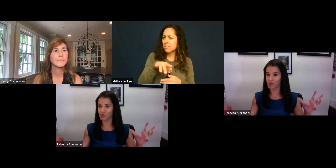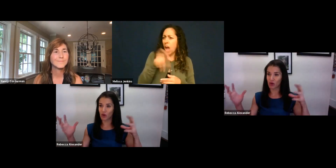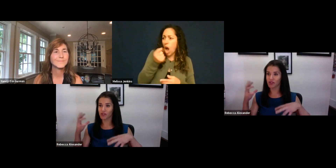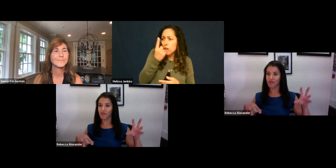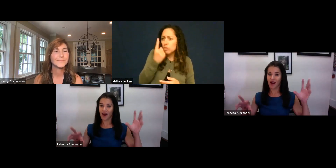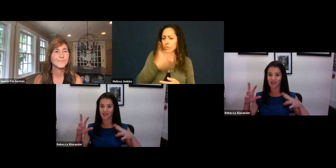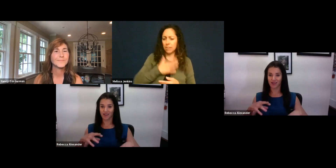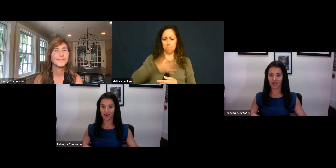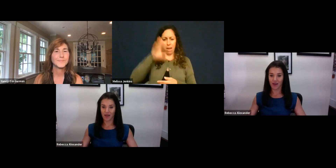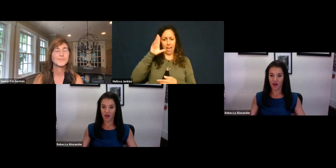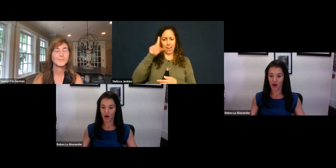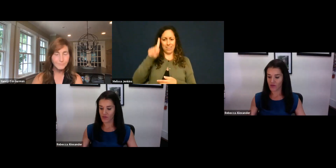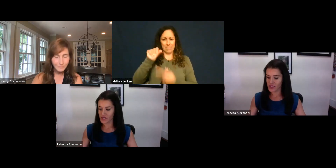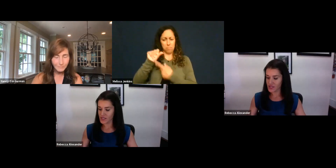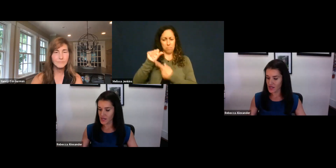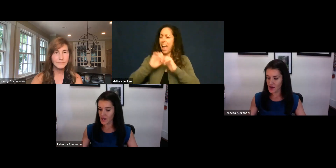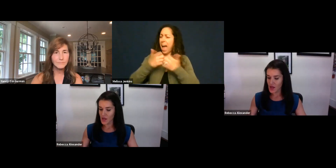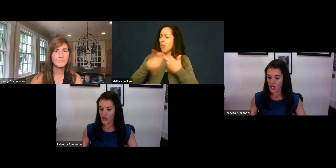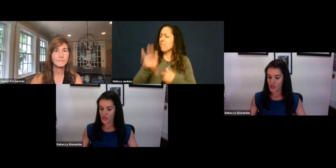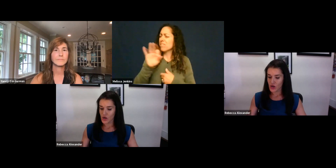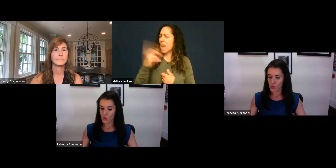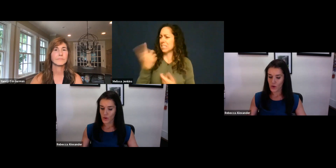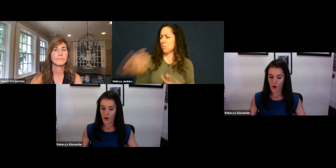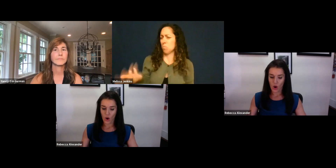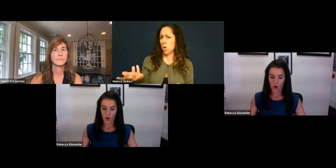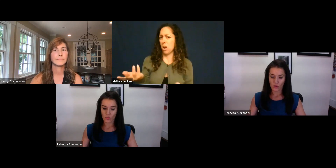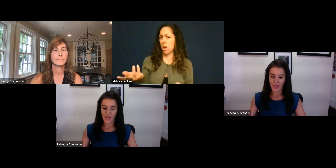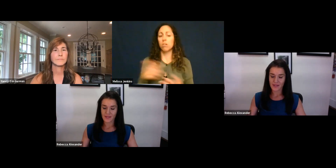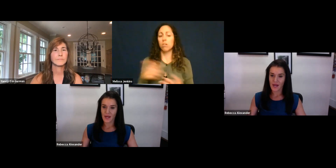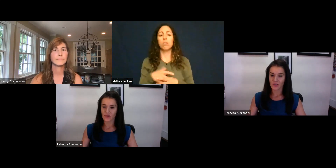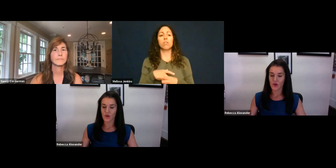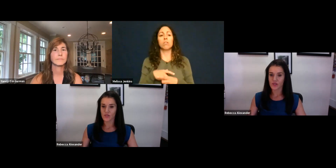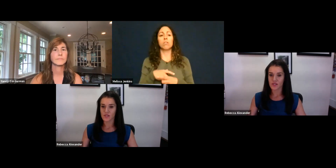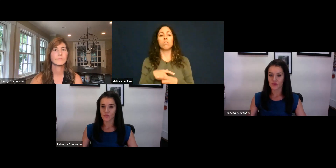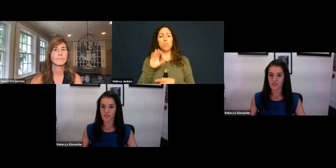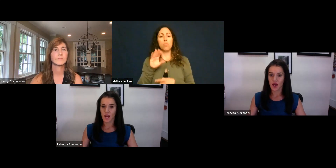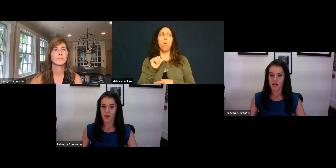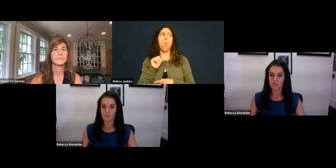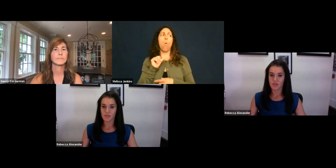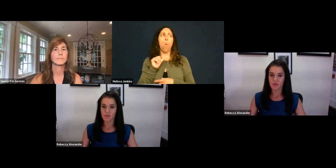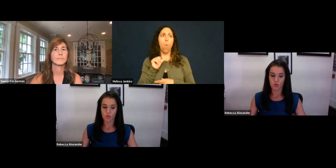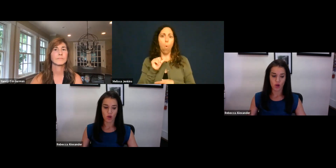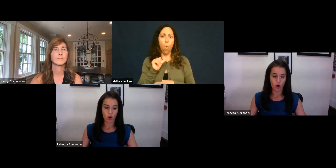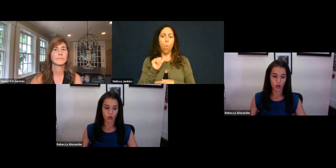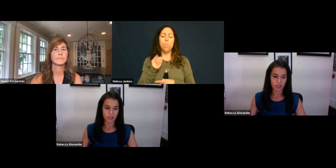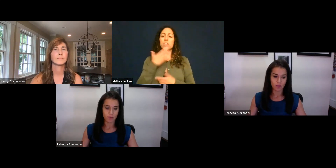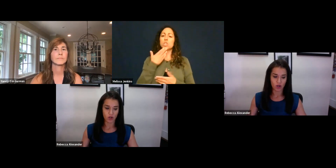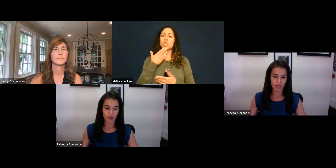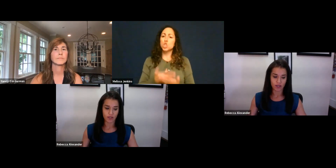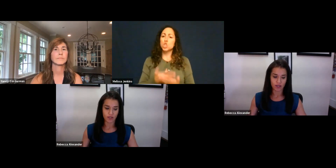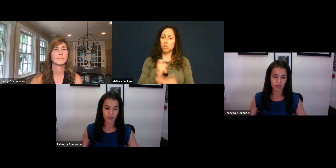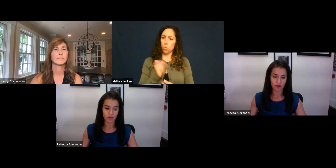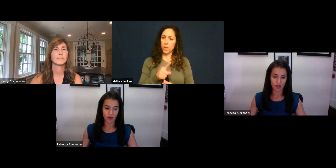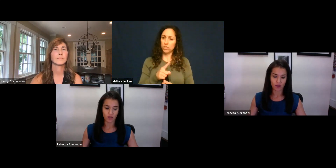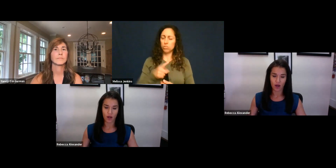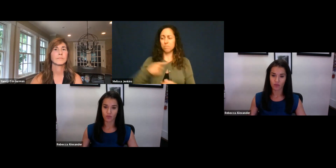multifaceted, obviously. We all get diagnosed at different times. And so we all experience and come